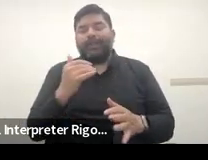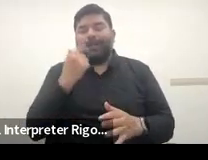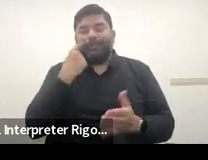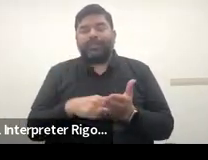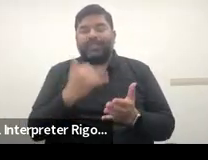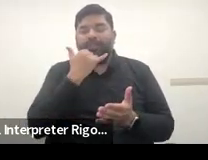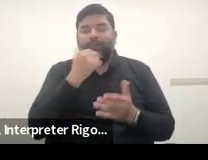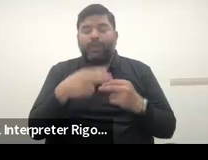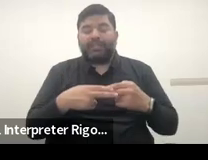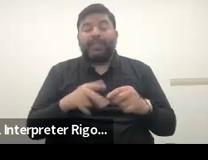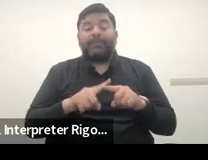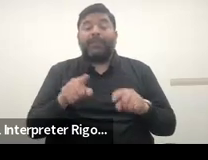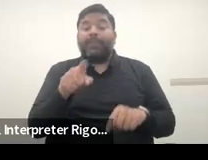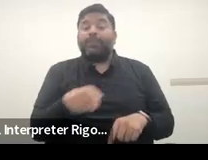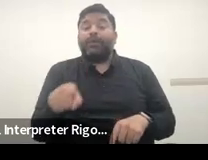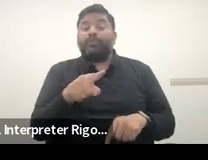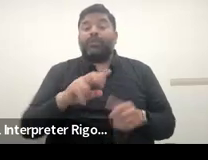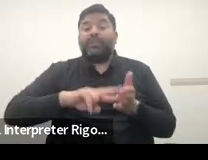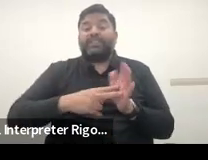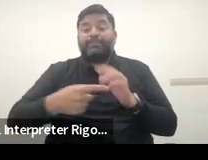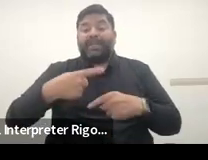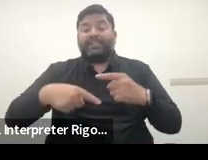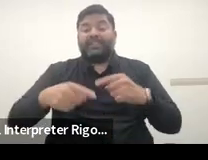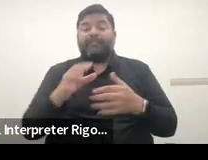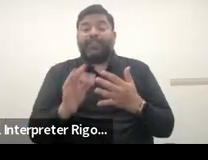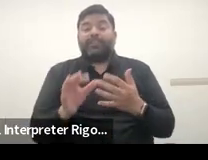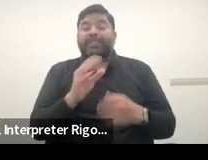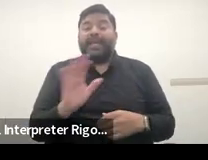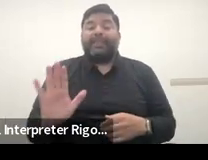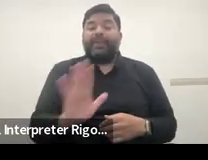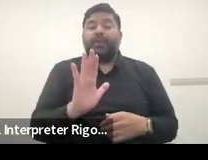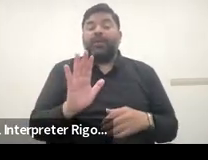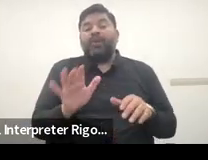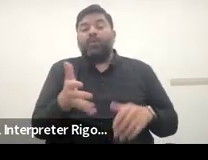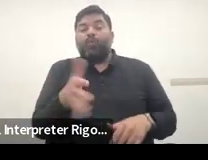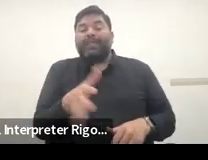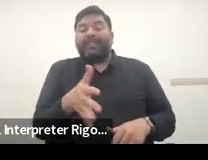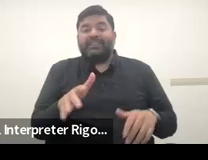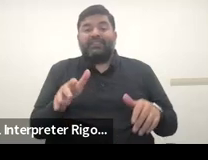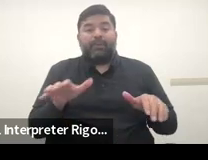semantic features and [the models'] relative performance had recognizing them so I think of